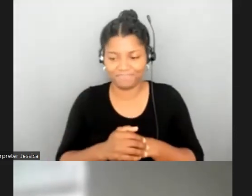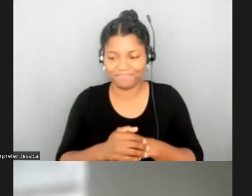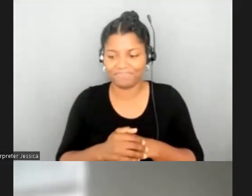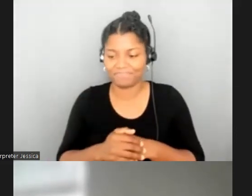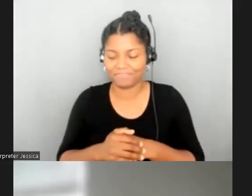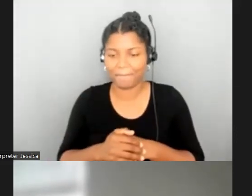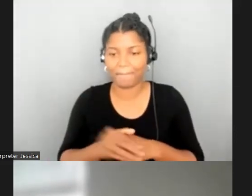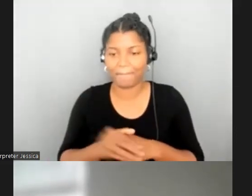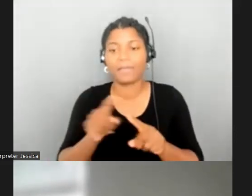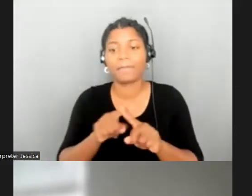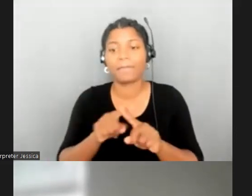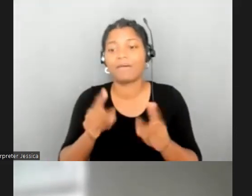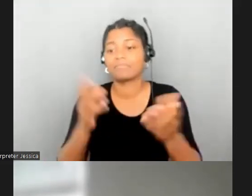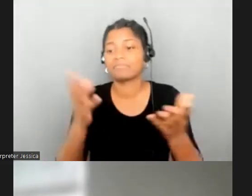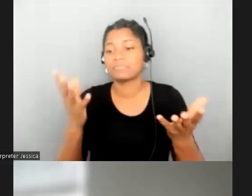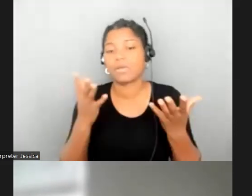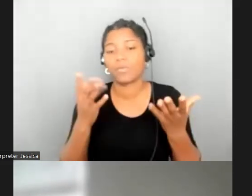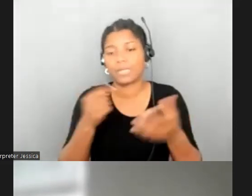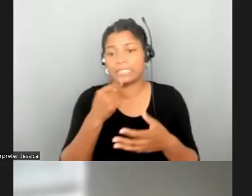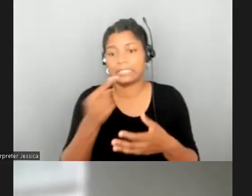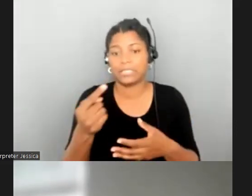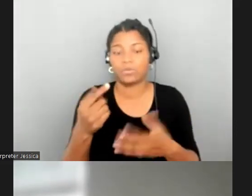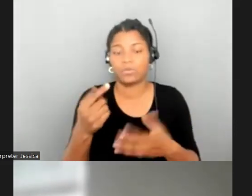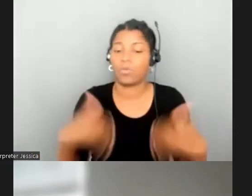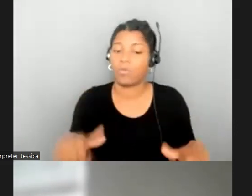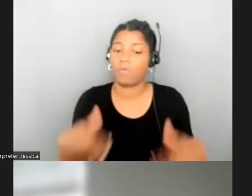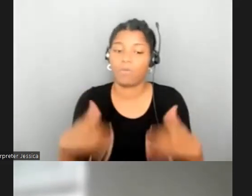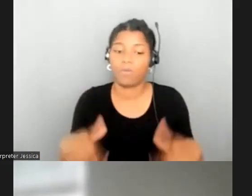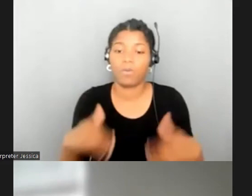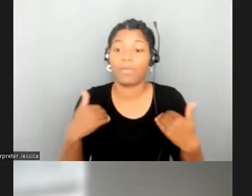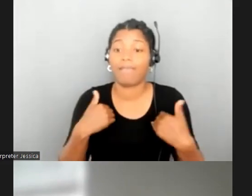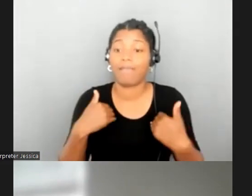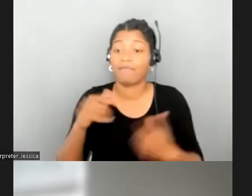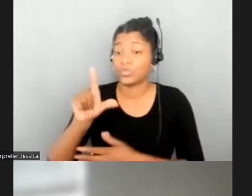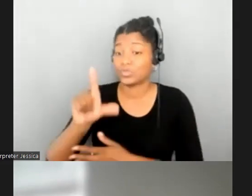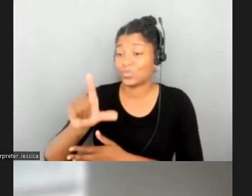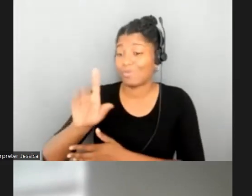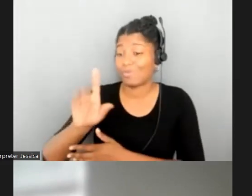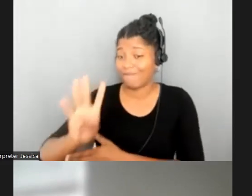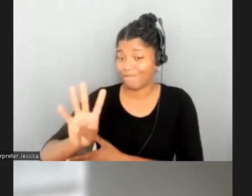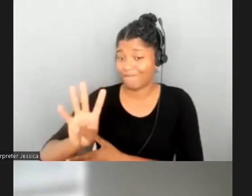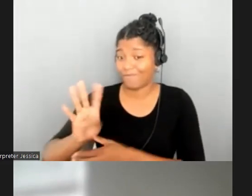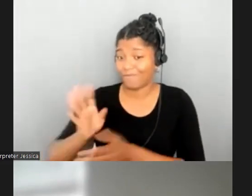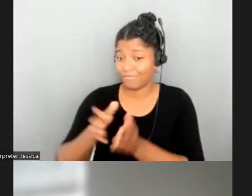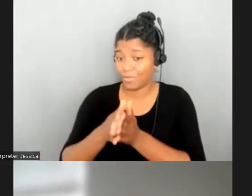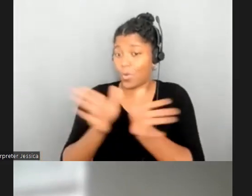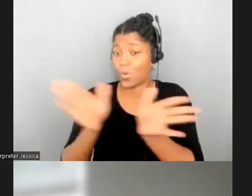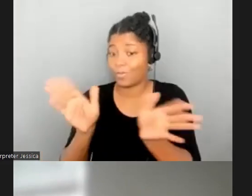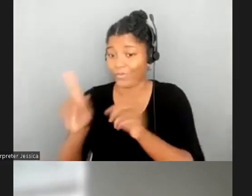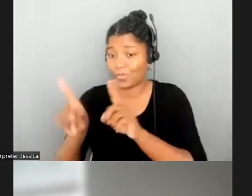I want to tell you we have 24 open questions from the group and there are probably several